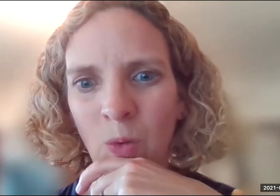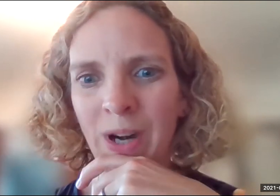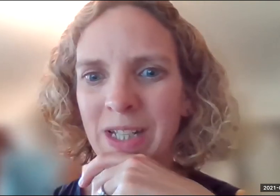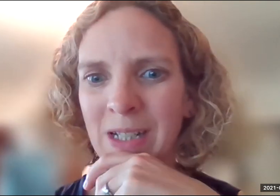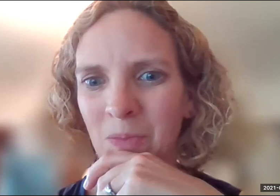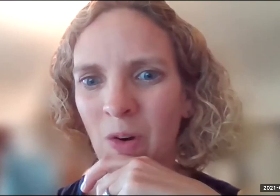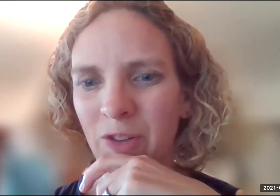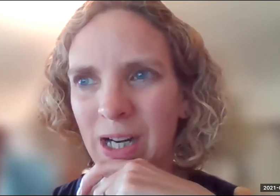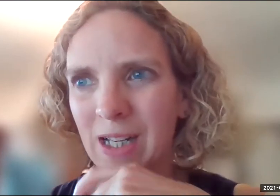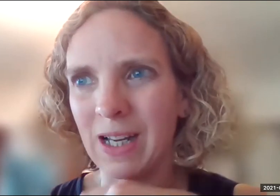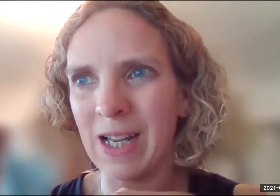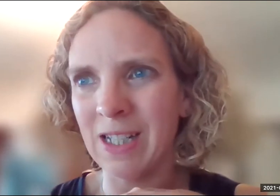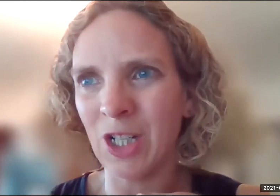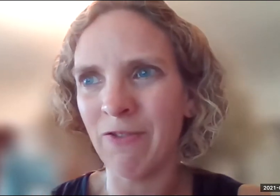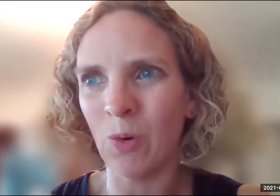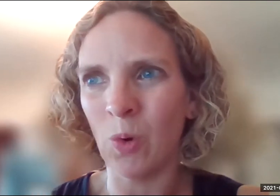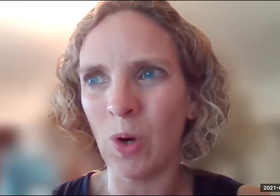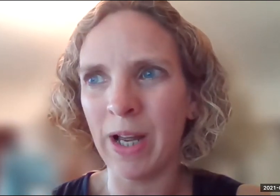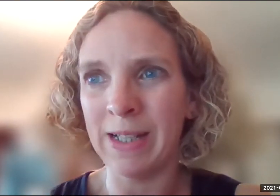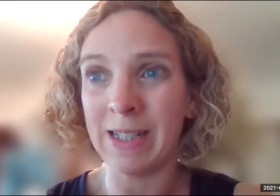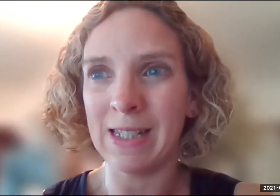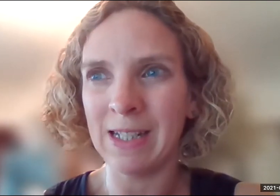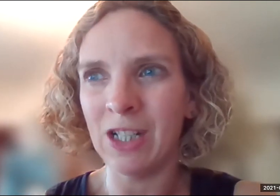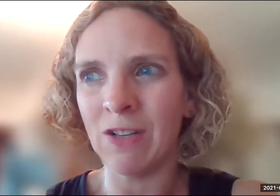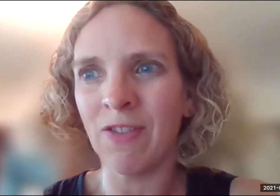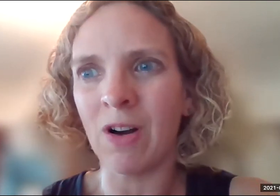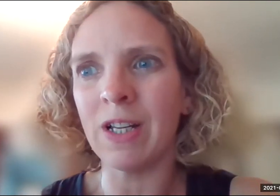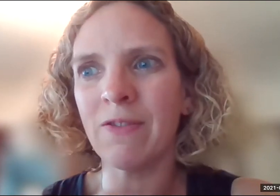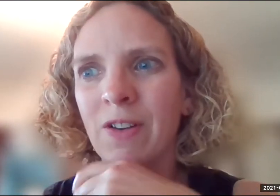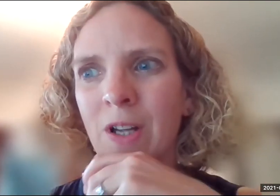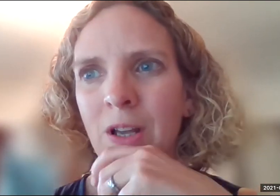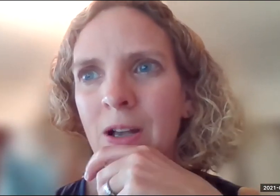proven success stories that we've heard